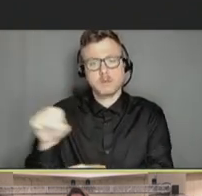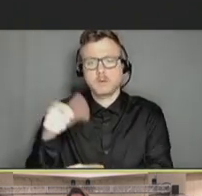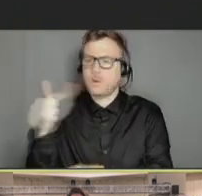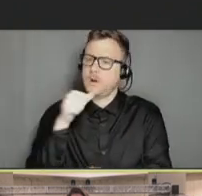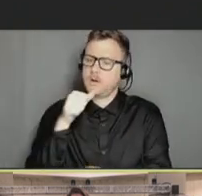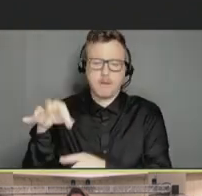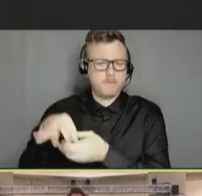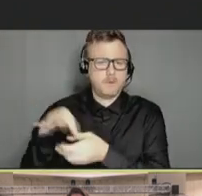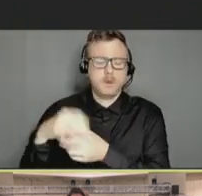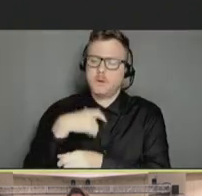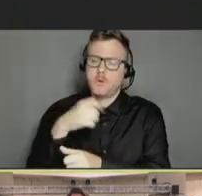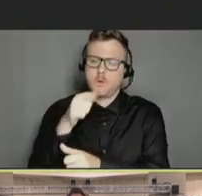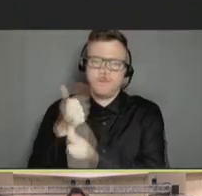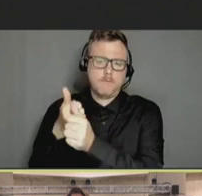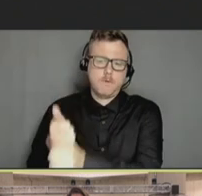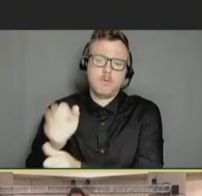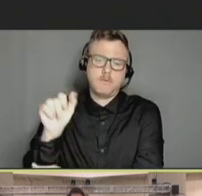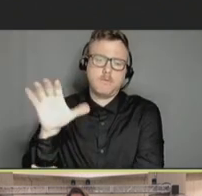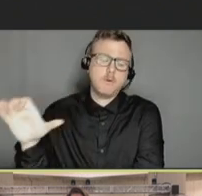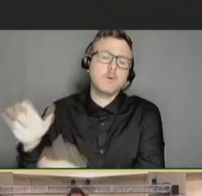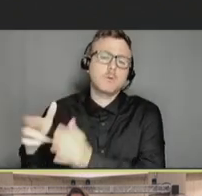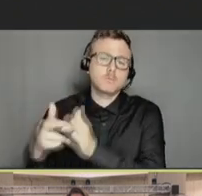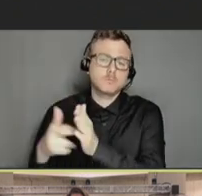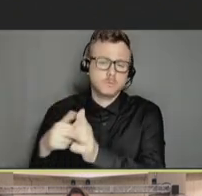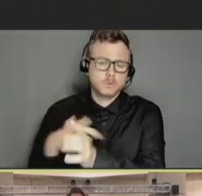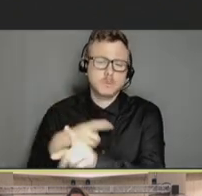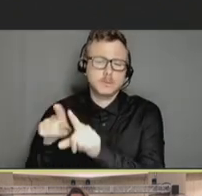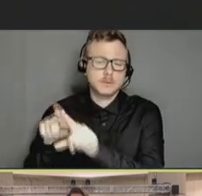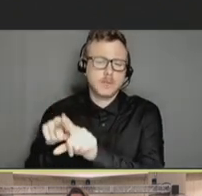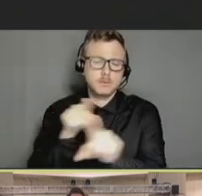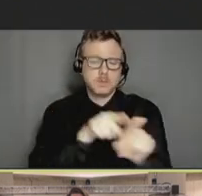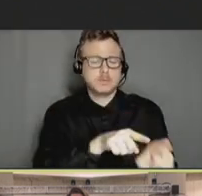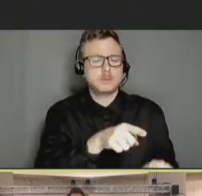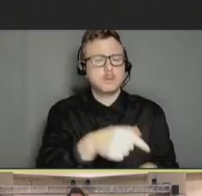not subject to the same FACA rules as the voting members. Additionally, the information